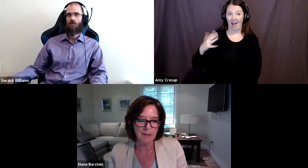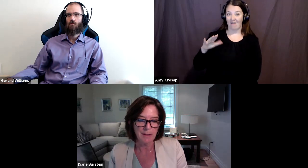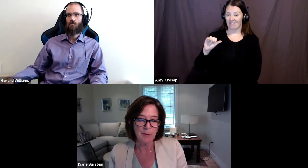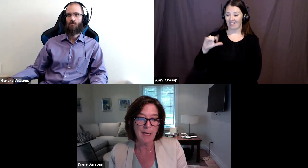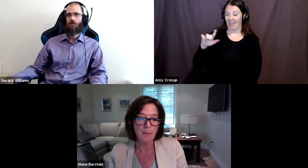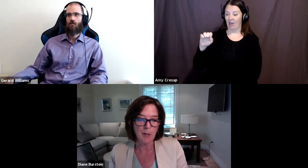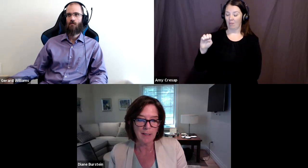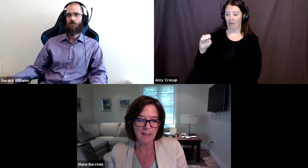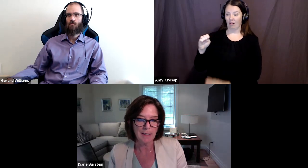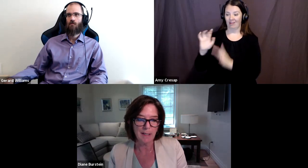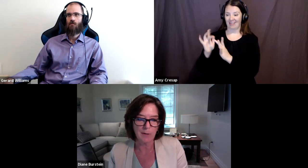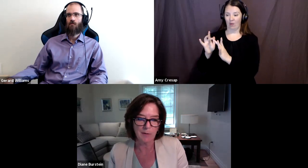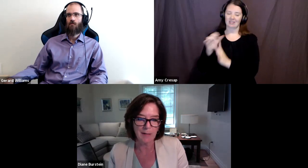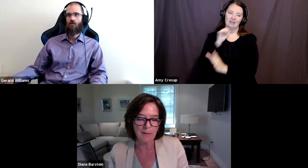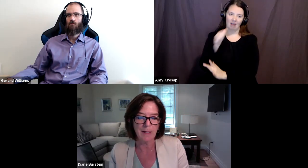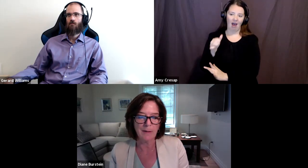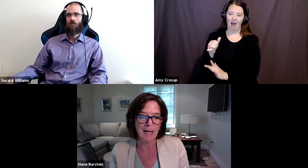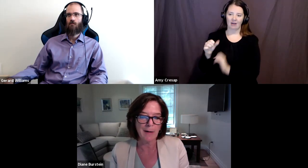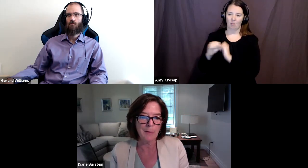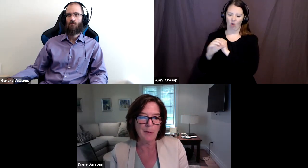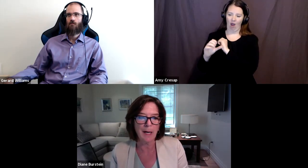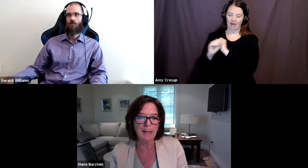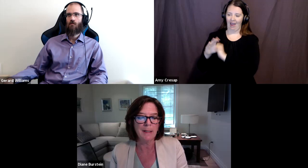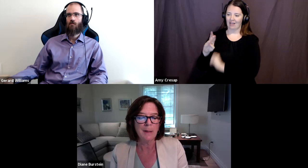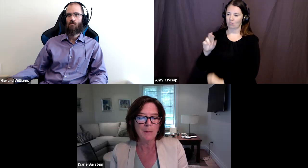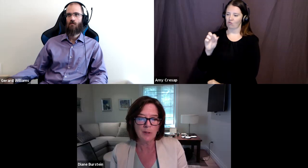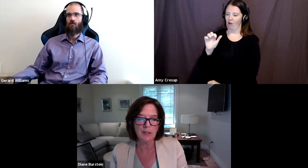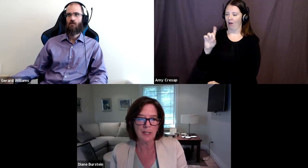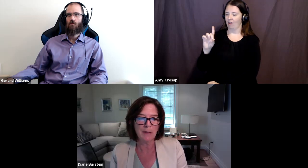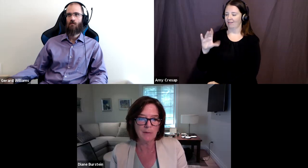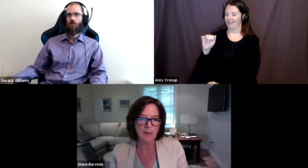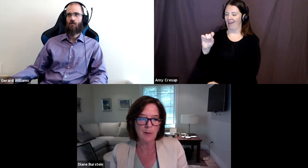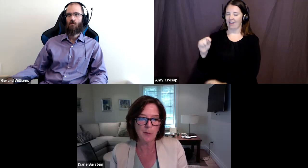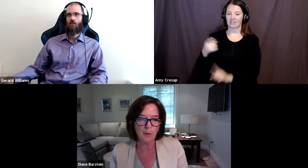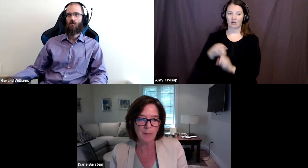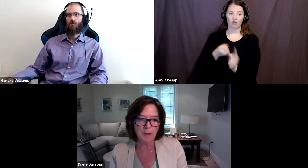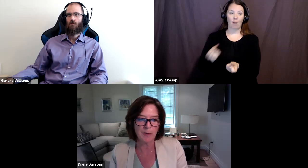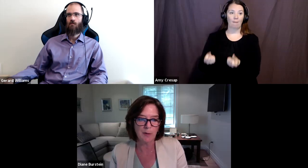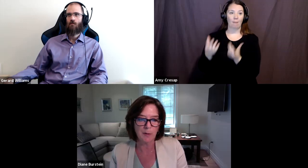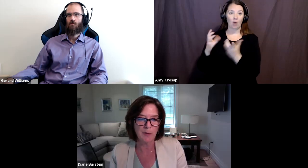or nonbroadcast networks that are carried by multi-channel video programming distributors